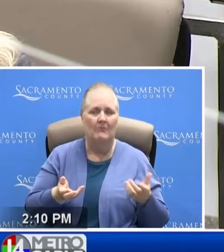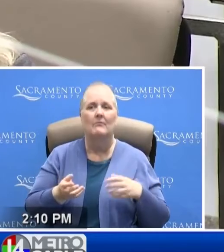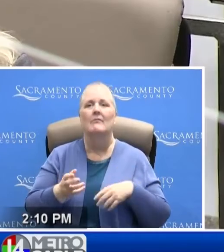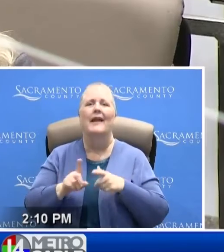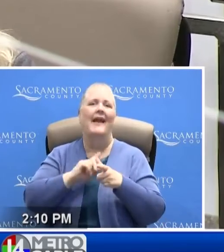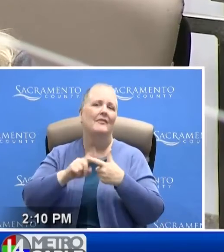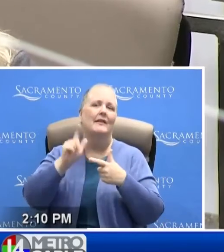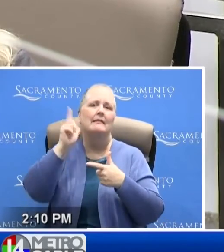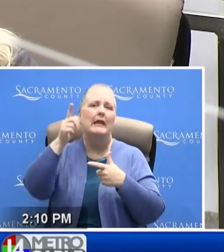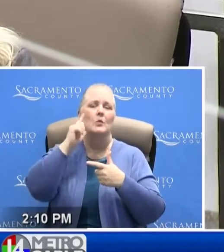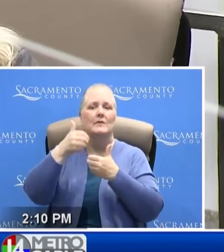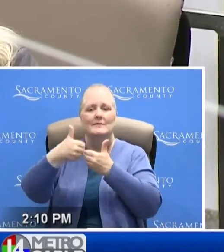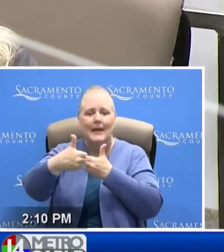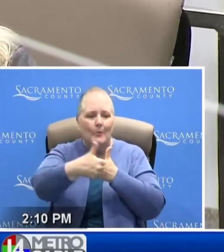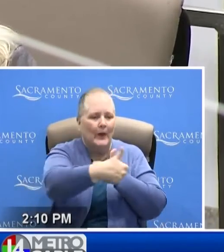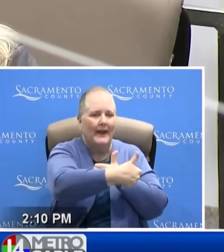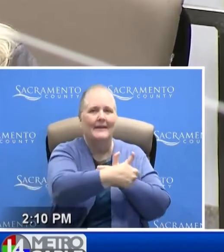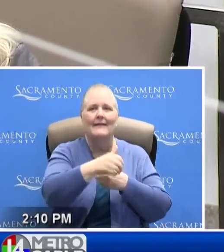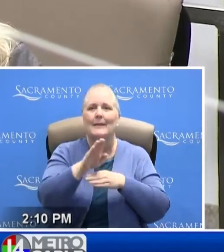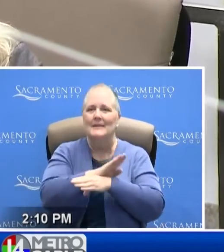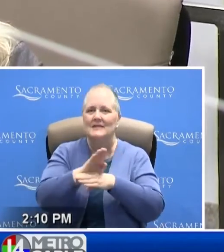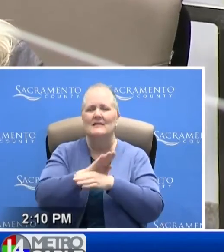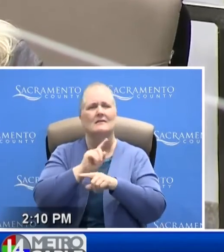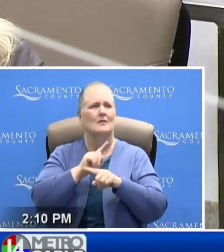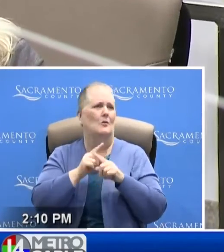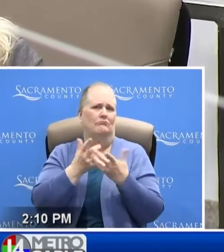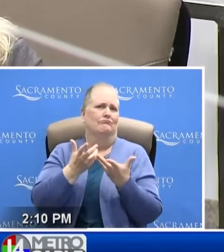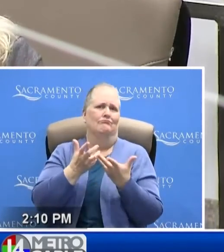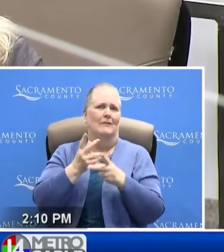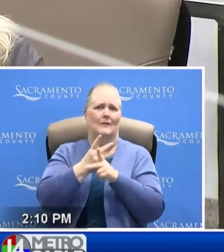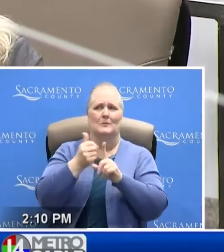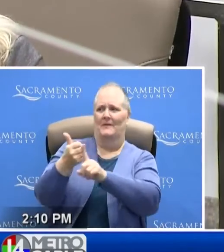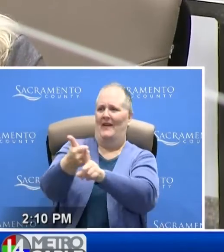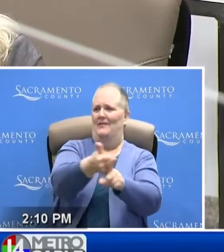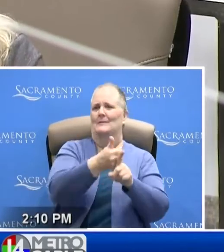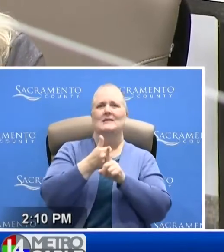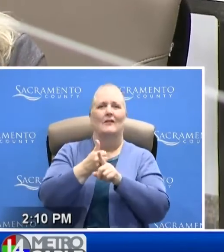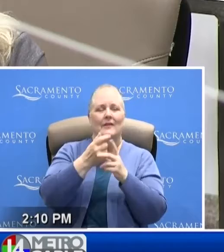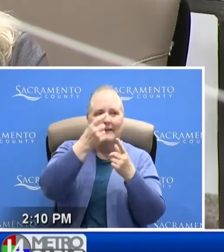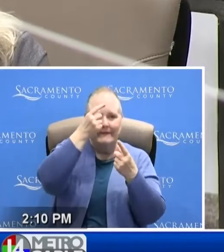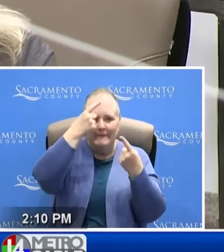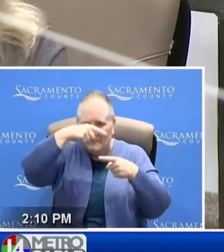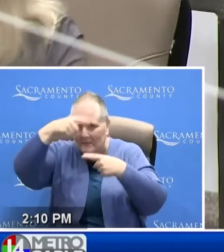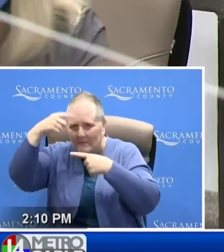So certainly that can be by arrangement of the supervisors that have had territory that's been moved around.